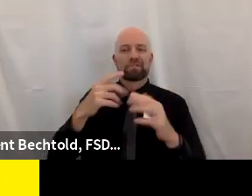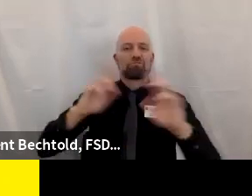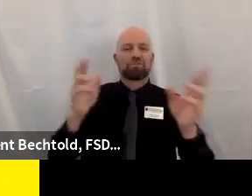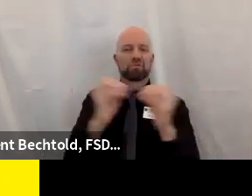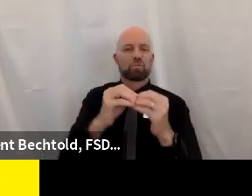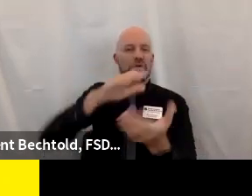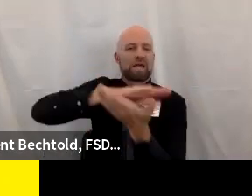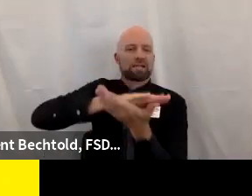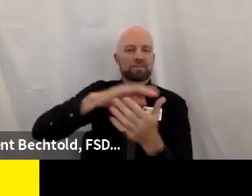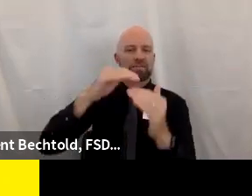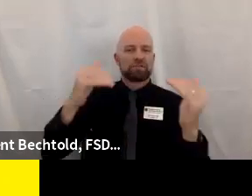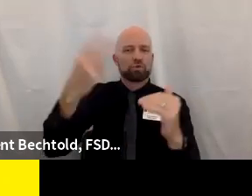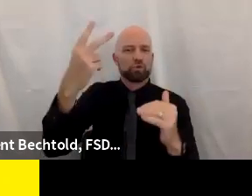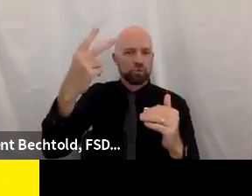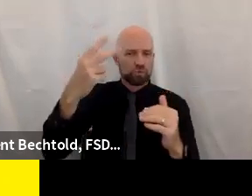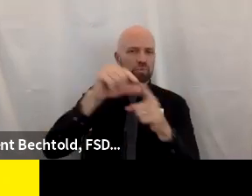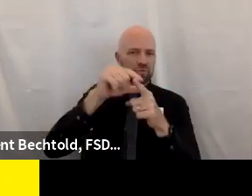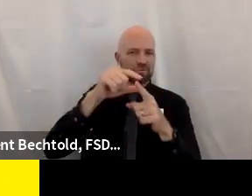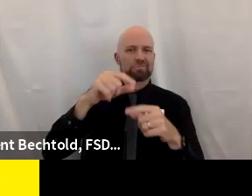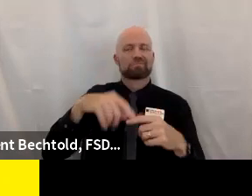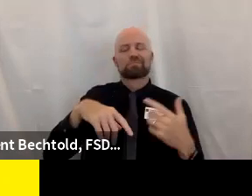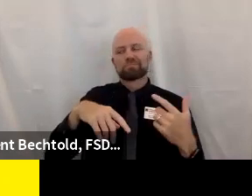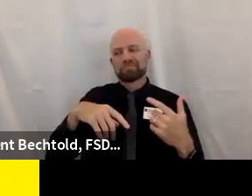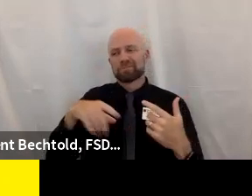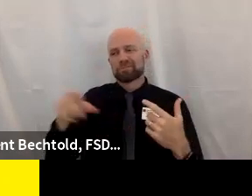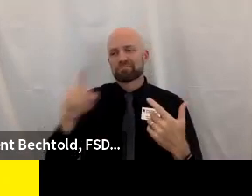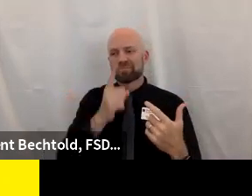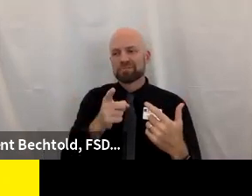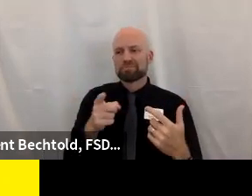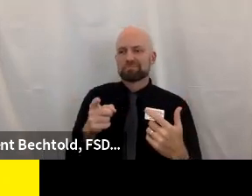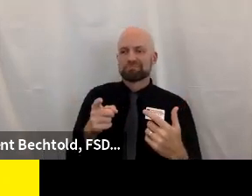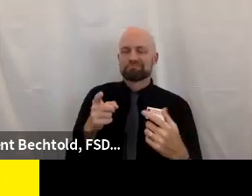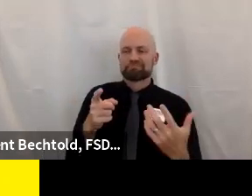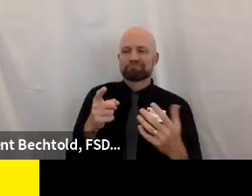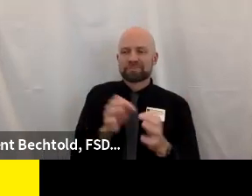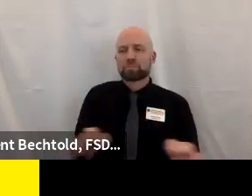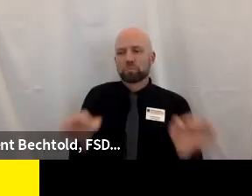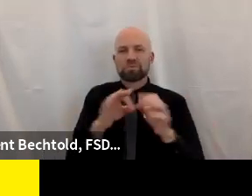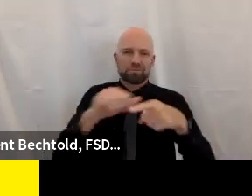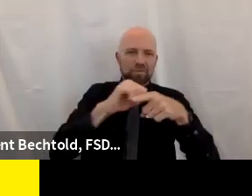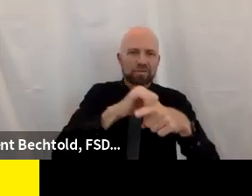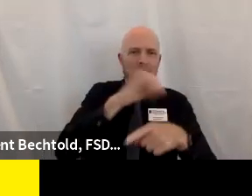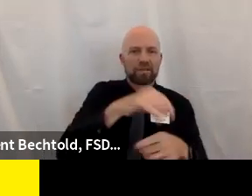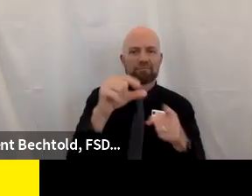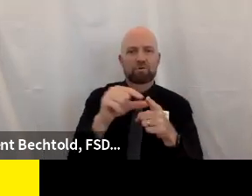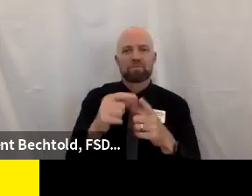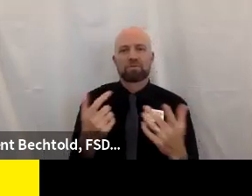before they could begin working on their fluency and then they would be developing that academic vocabulary more and move up to Level 2.